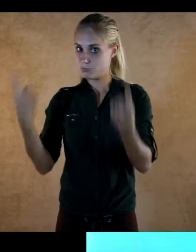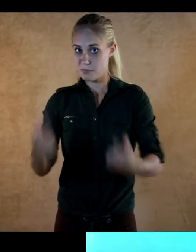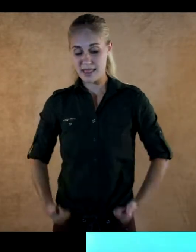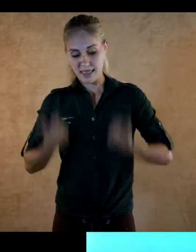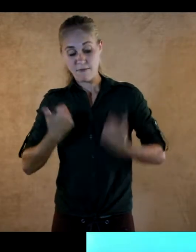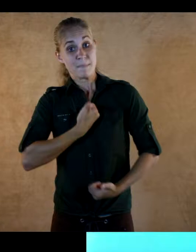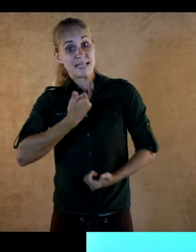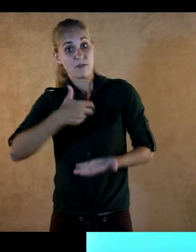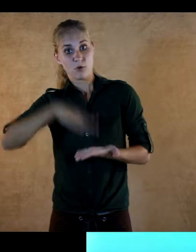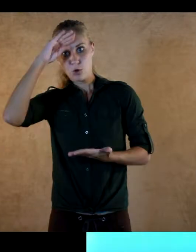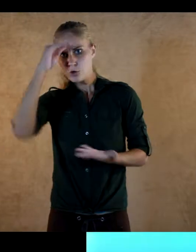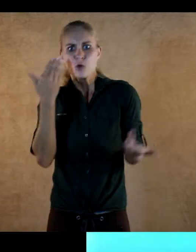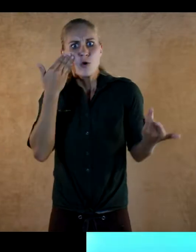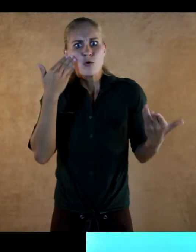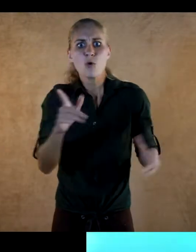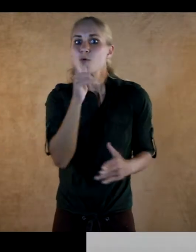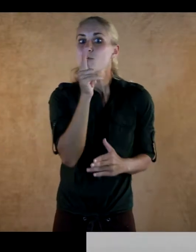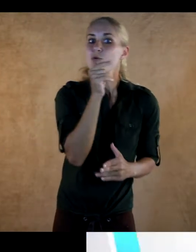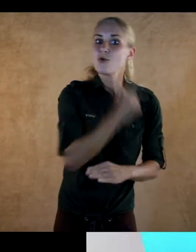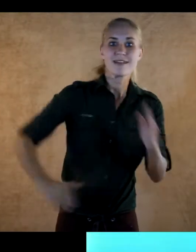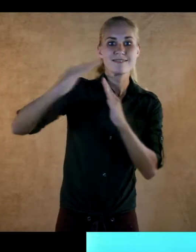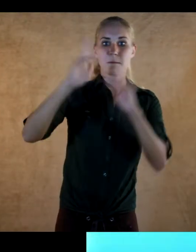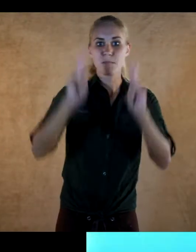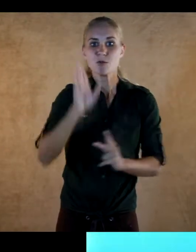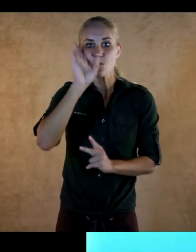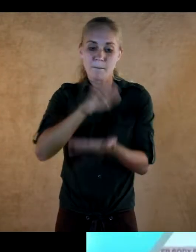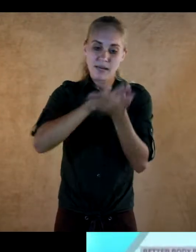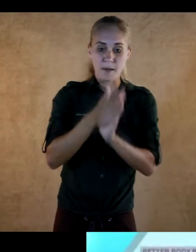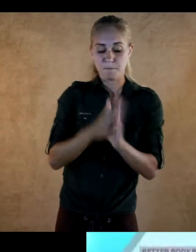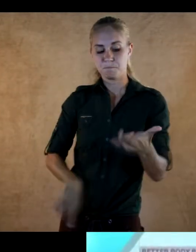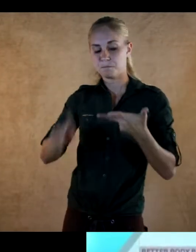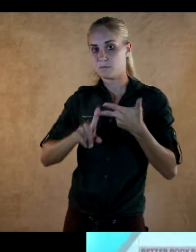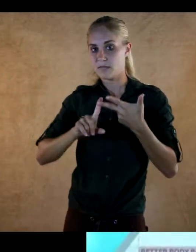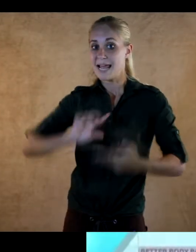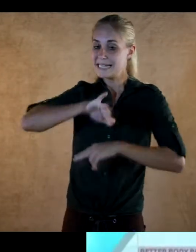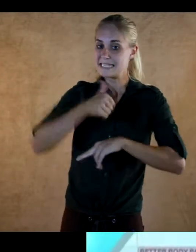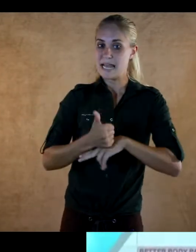is that you never who's going to be your next super star. Step 3: Schedule your Better Body Parties.